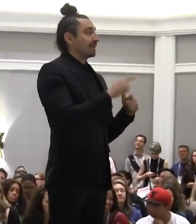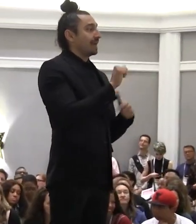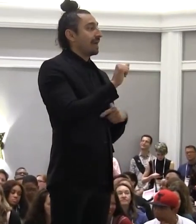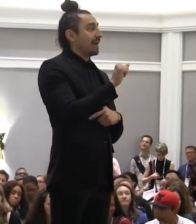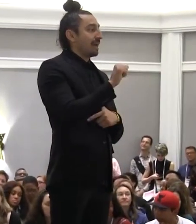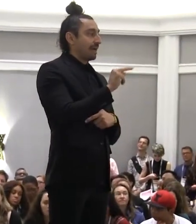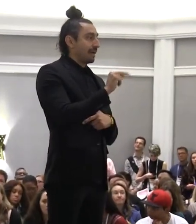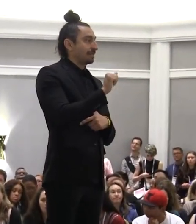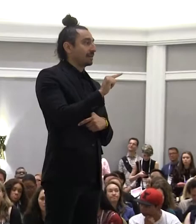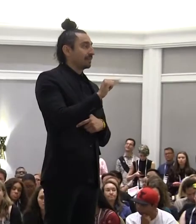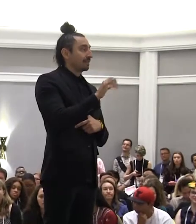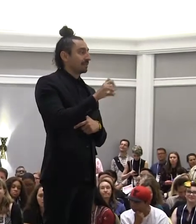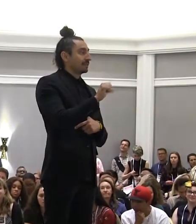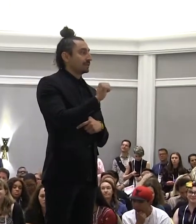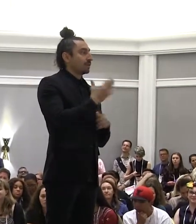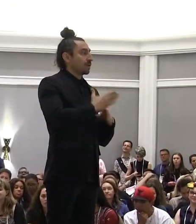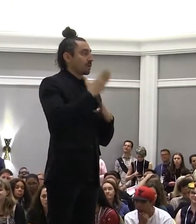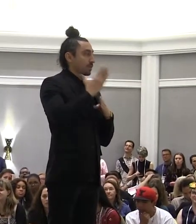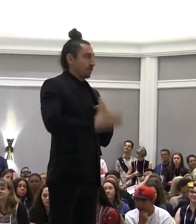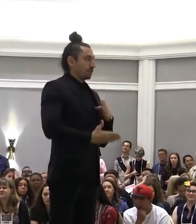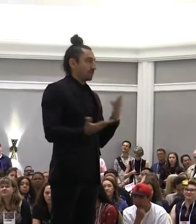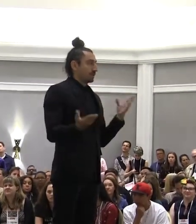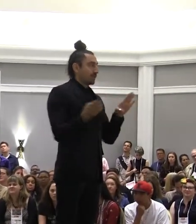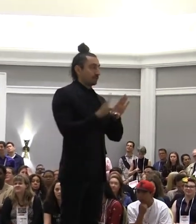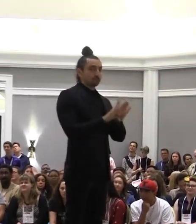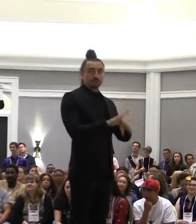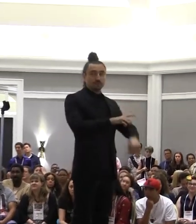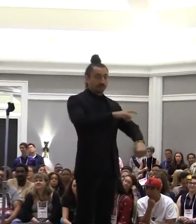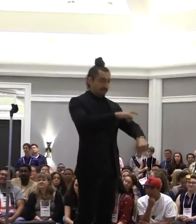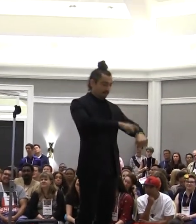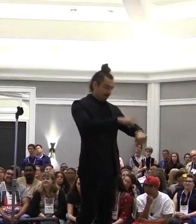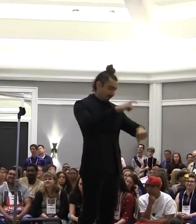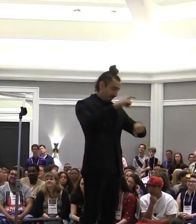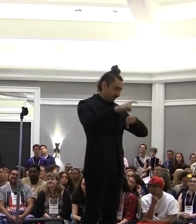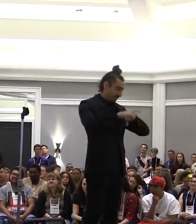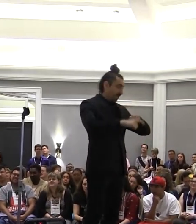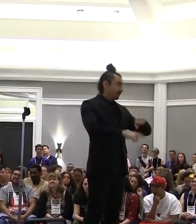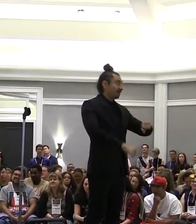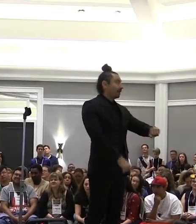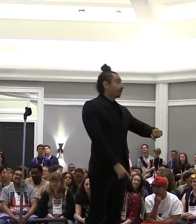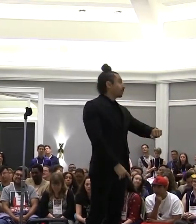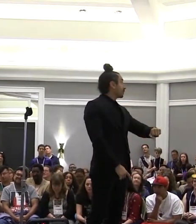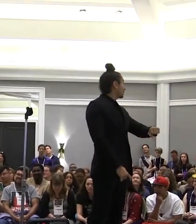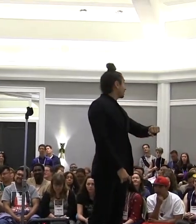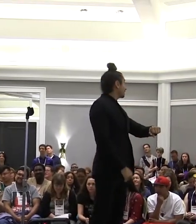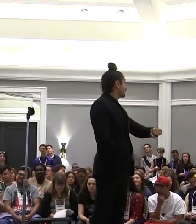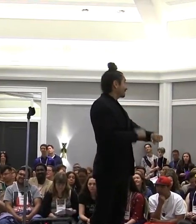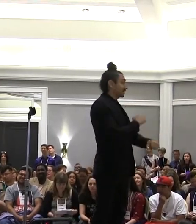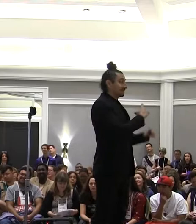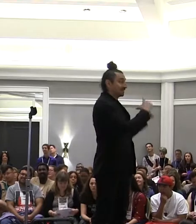(Devon) OK,you all, we are out of time. I know this. You know this. I am really sorry about that.